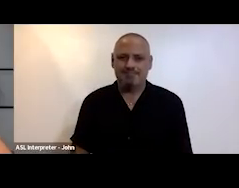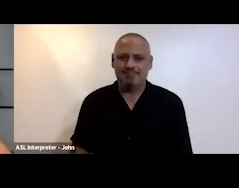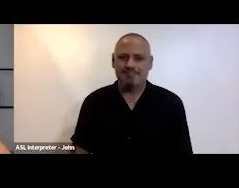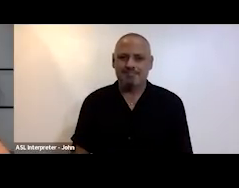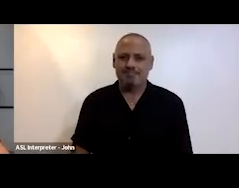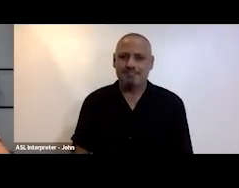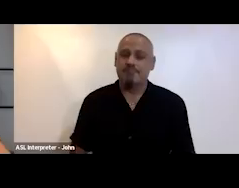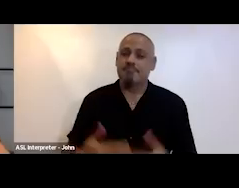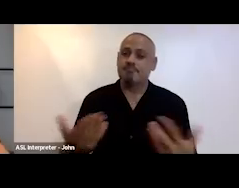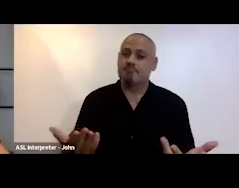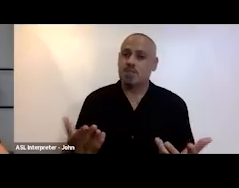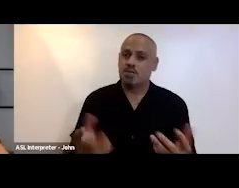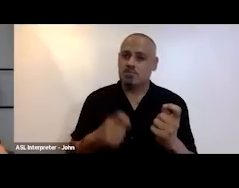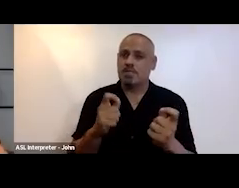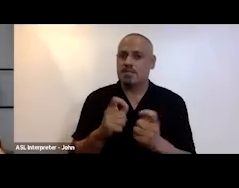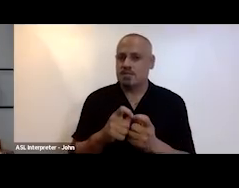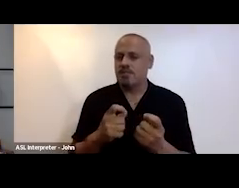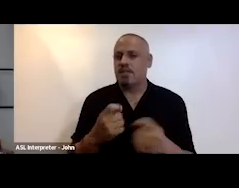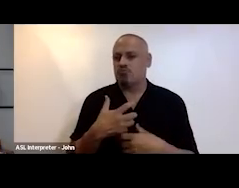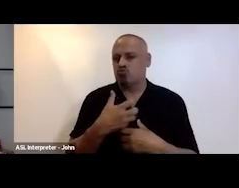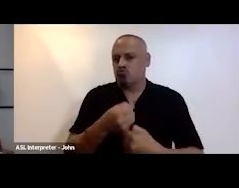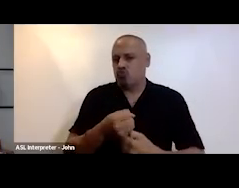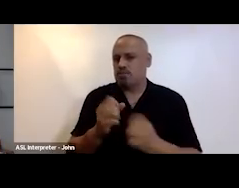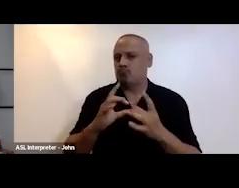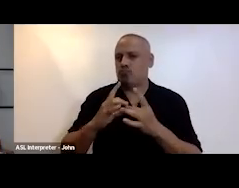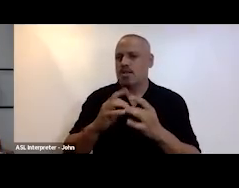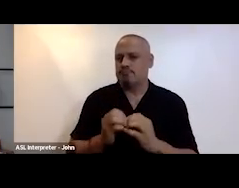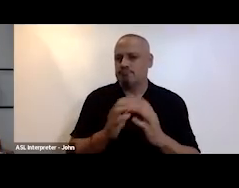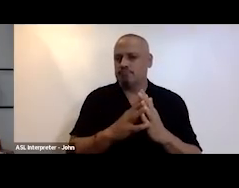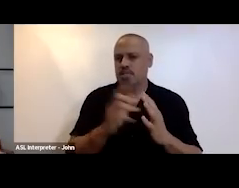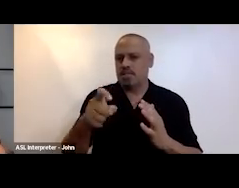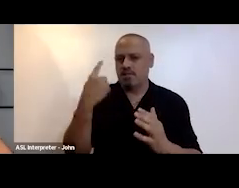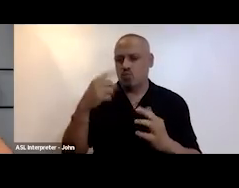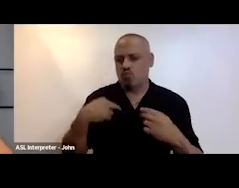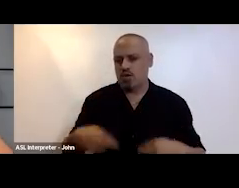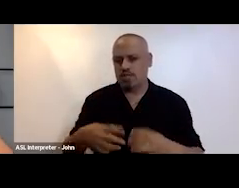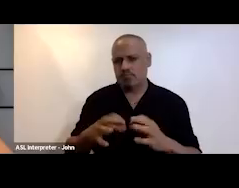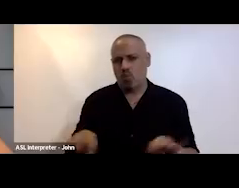And so a certain degree of building trust and relationship building with residents can be really critical.